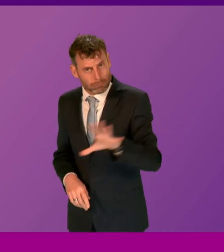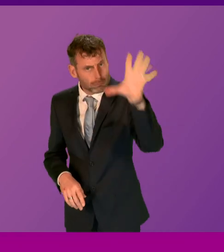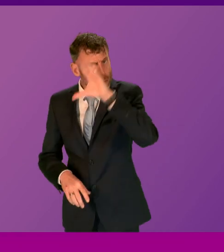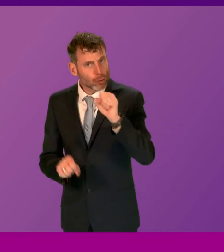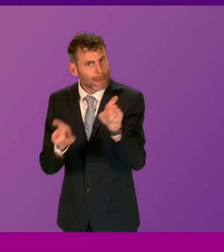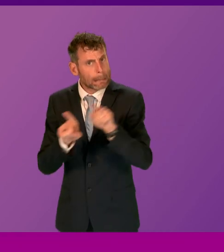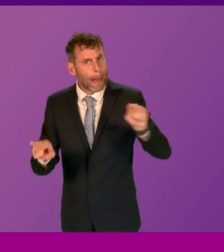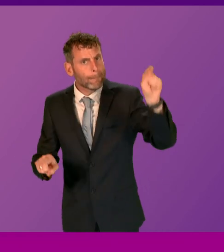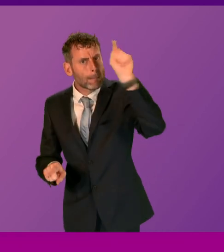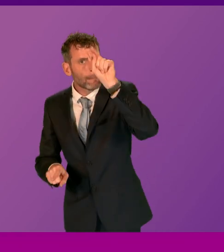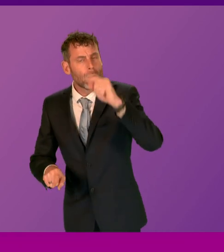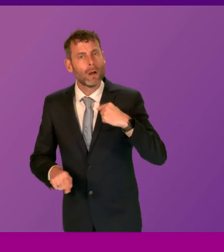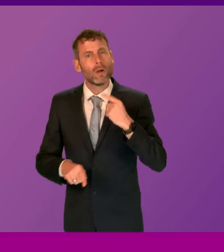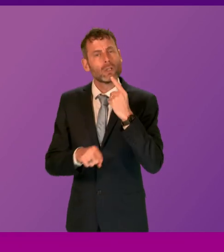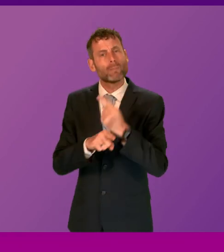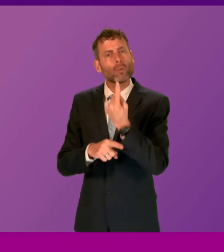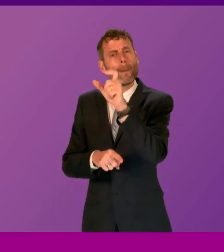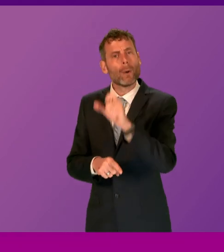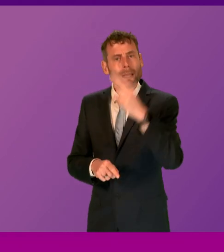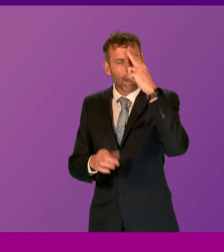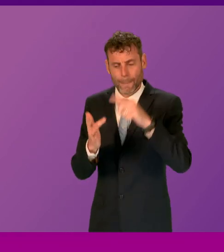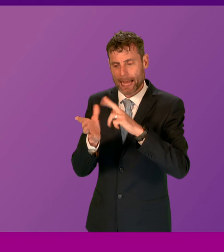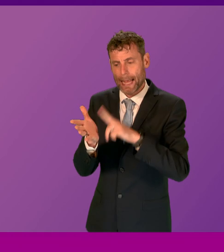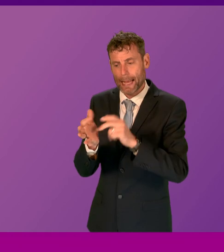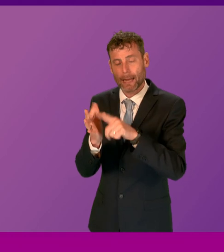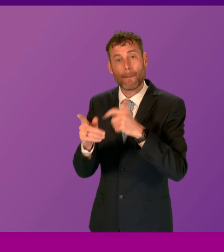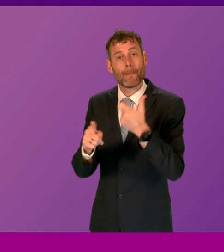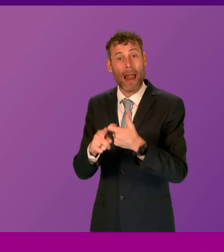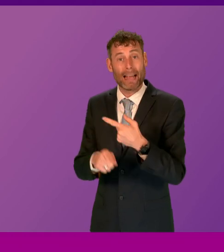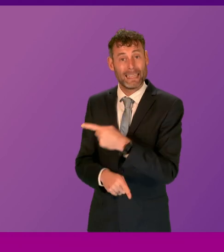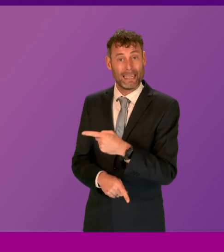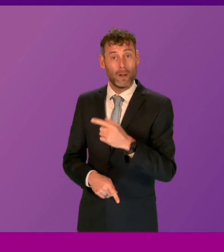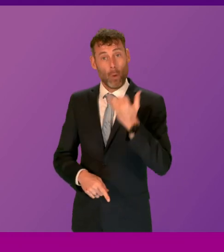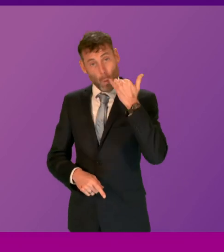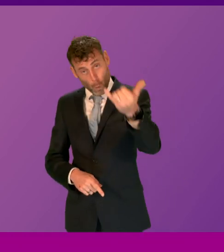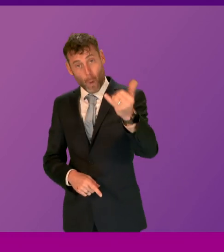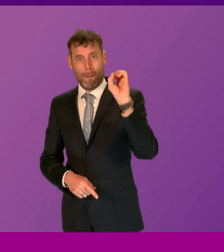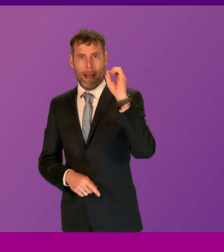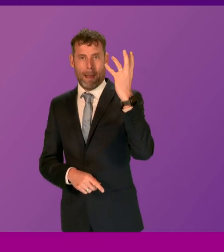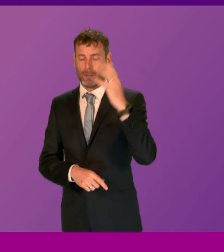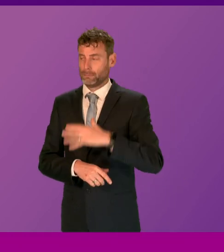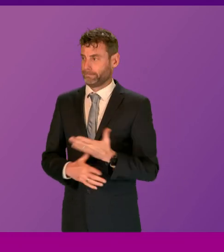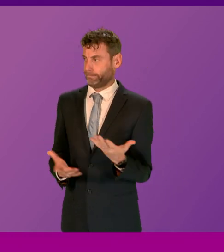We spoke to Ian Black, who gave up waiting for an ambulance after 15 hours, when he was